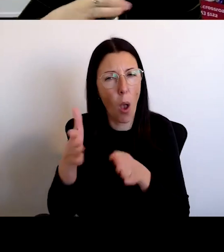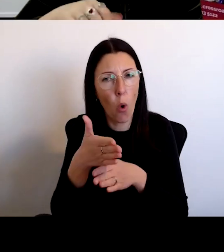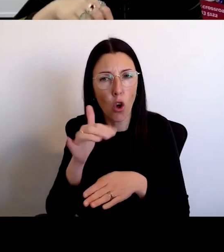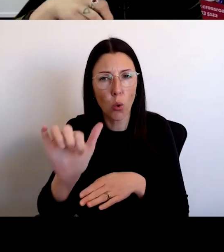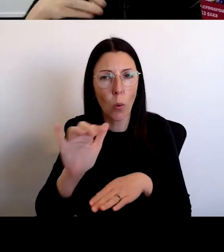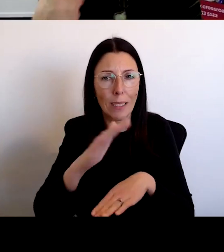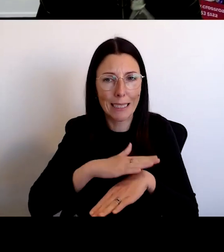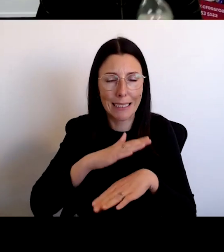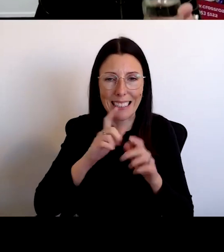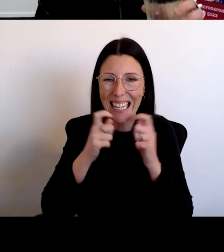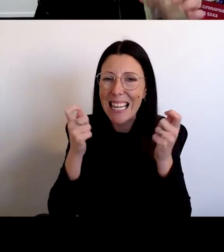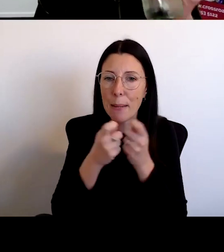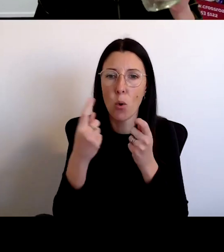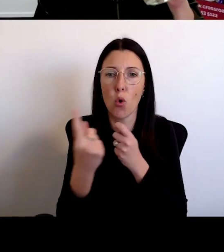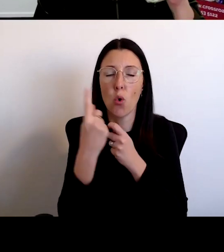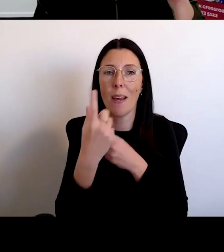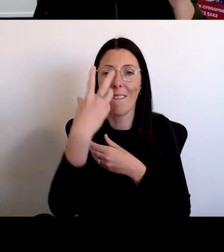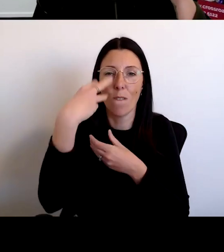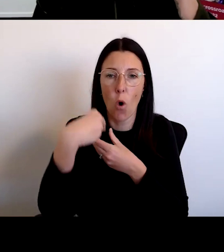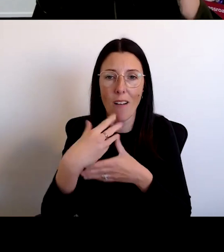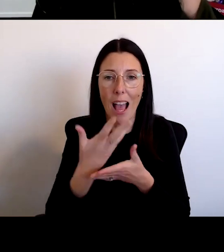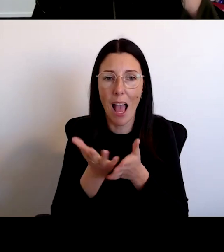how did that affect your rhythm and your time and energy as a company?